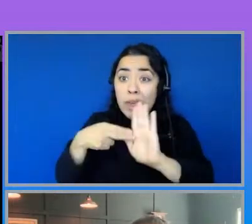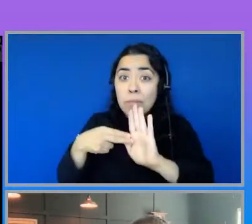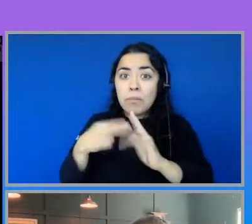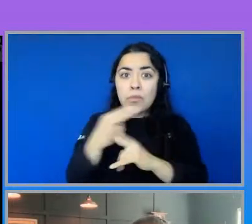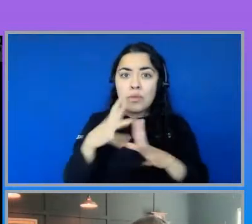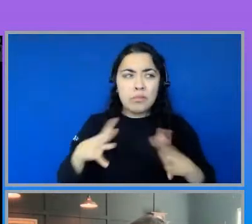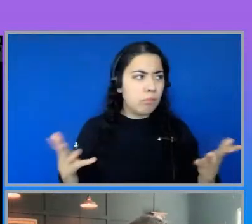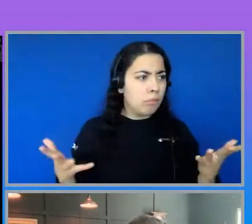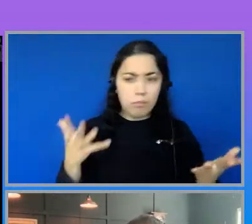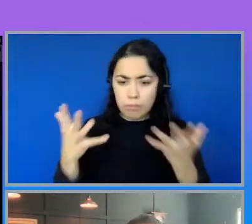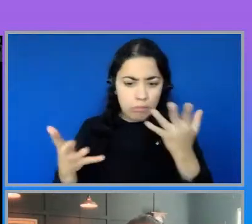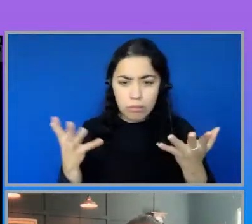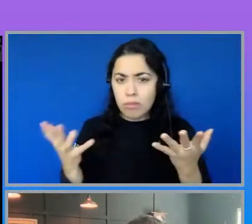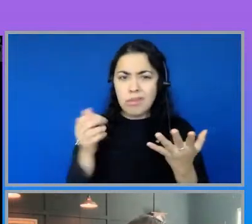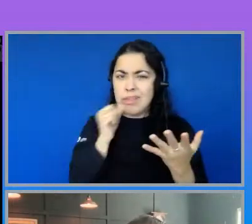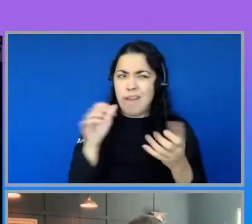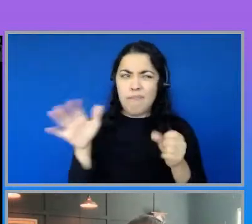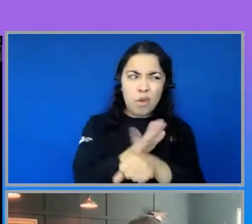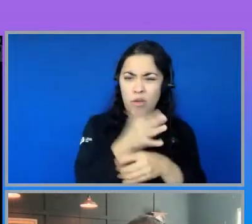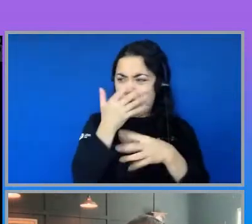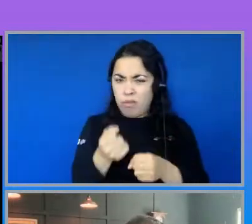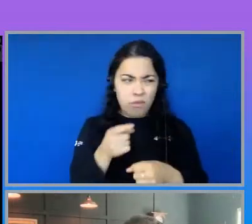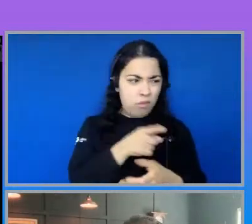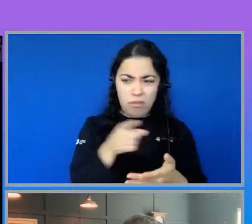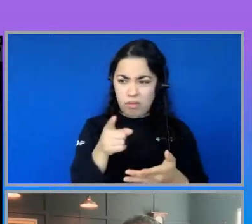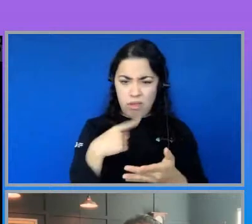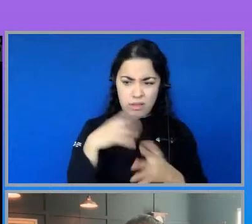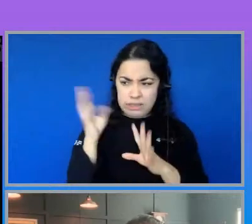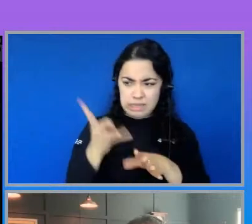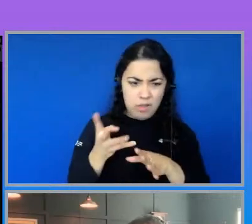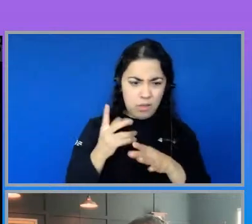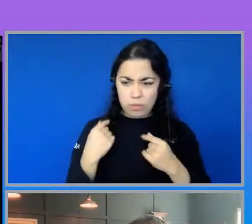wouldn't be wouldn't be 100% confident that what this button